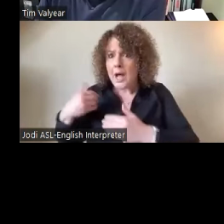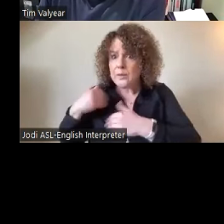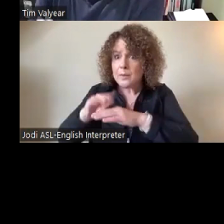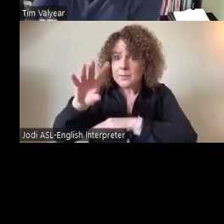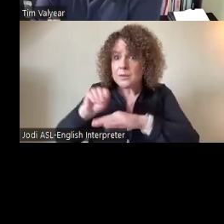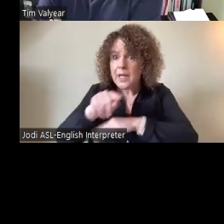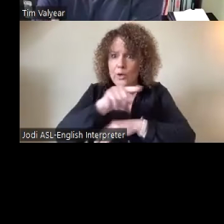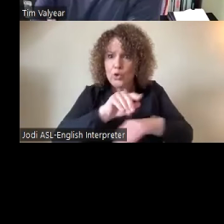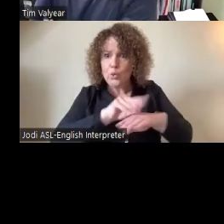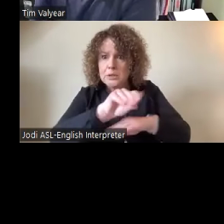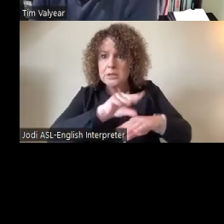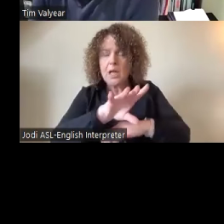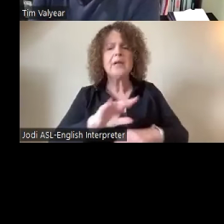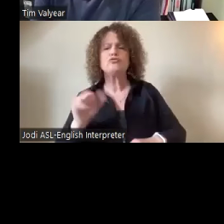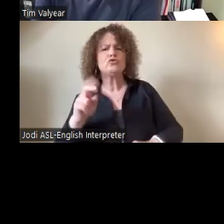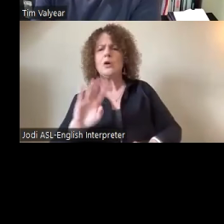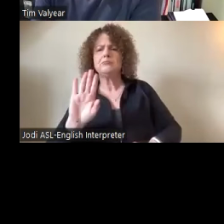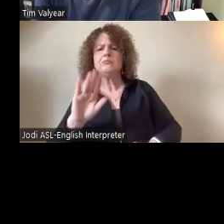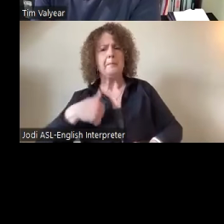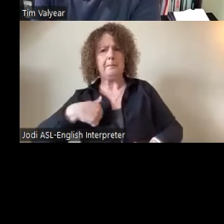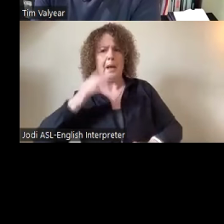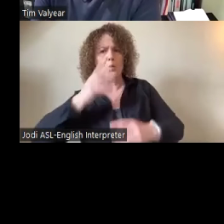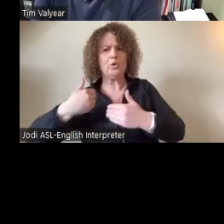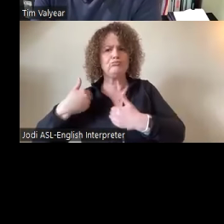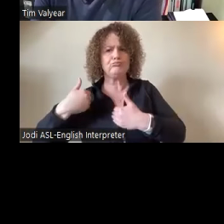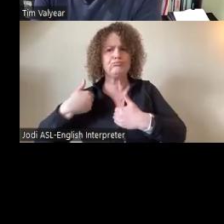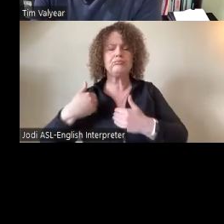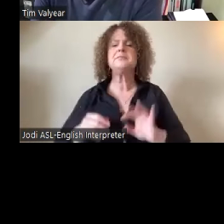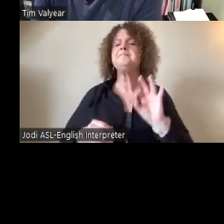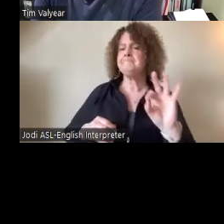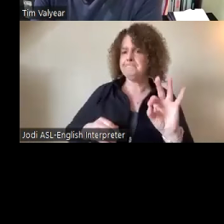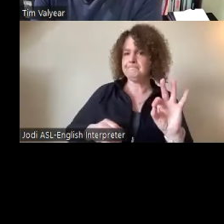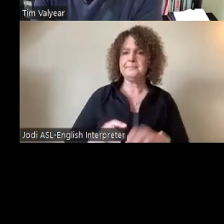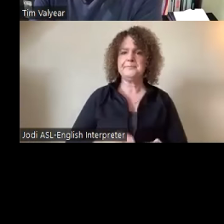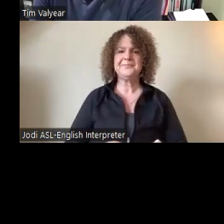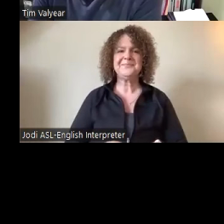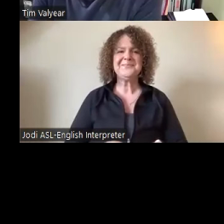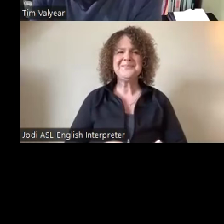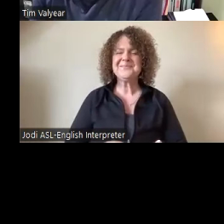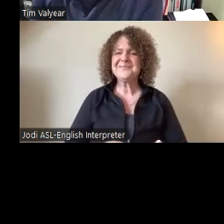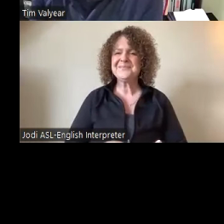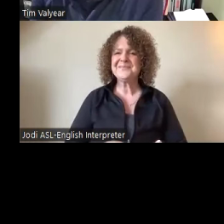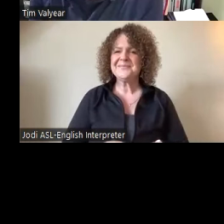slide.